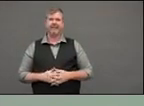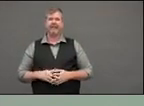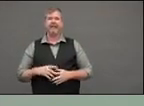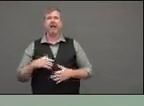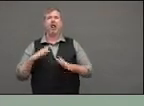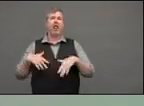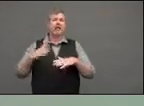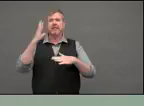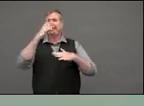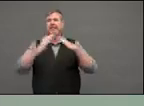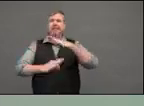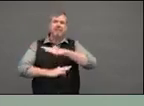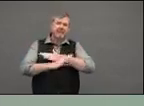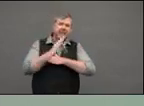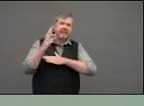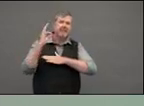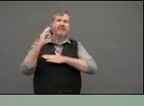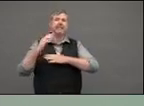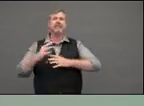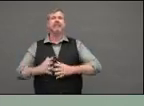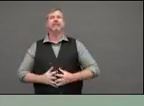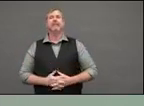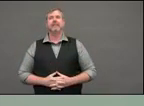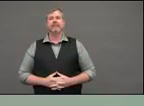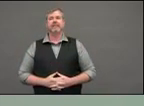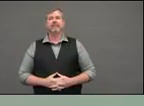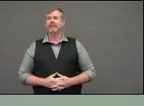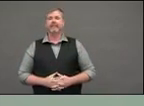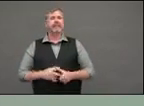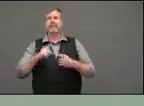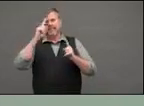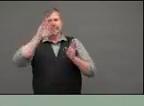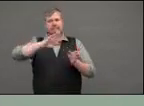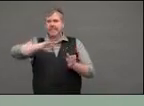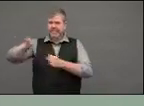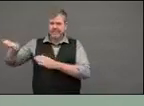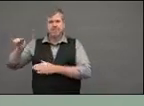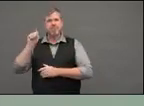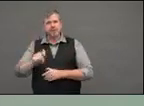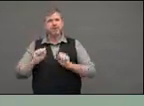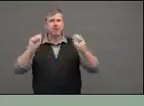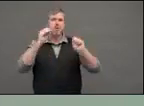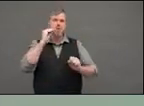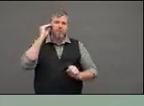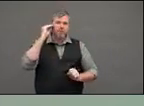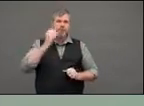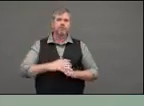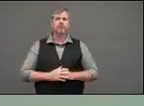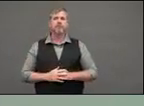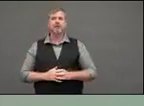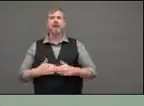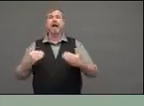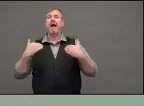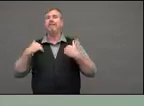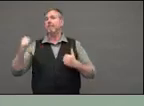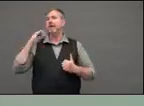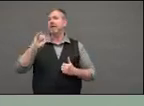put my mindset like now i have to work out here at home i have my backyard so that kind of thing like my regular daily basis had to completely change